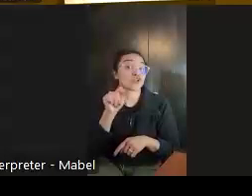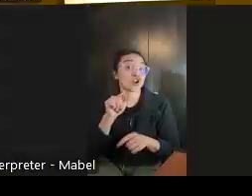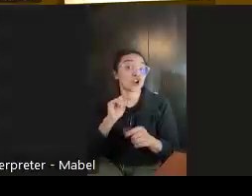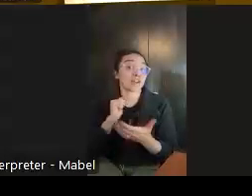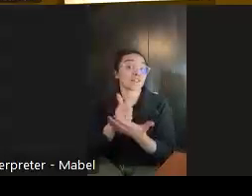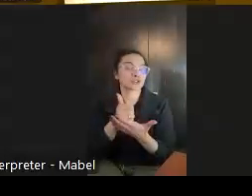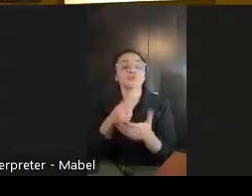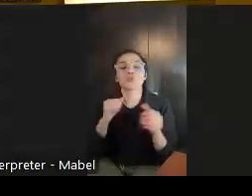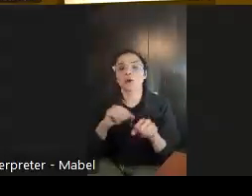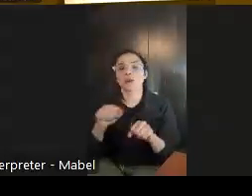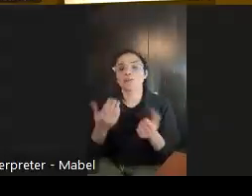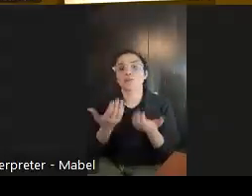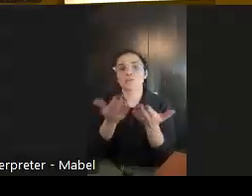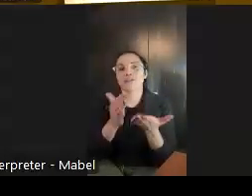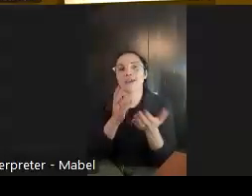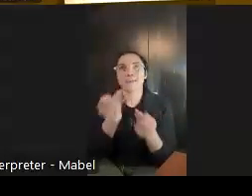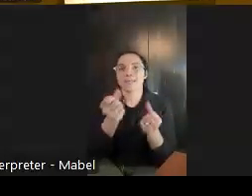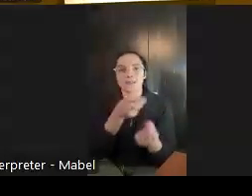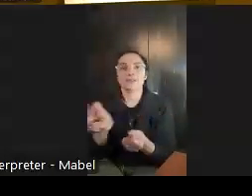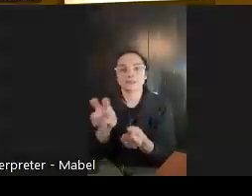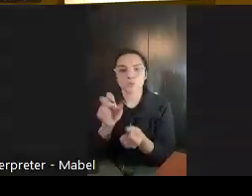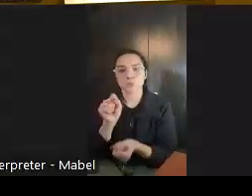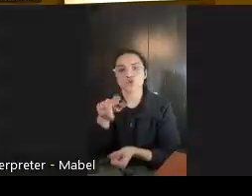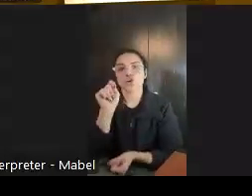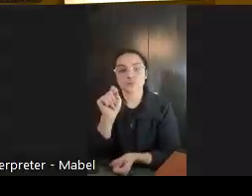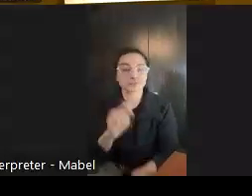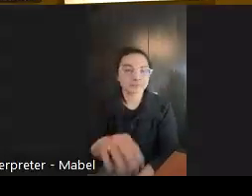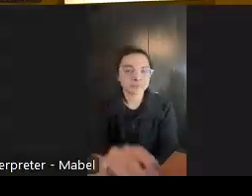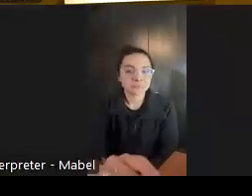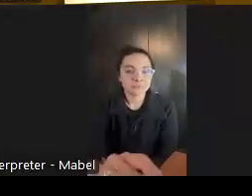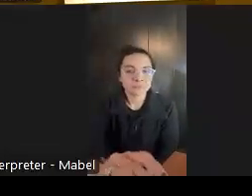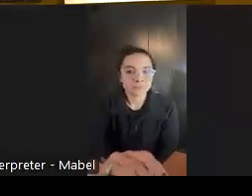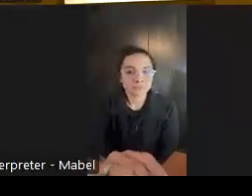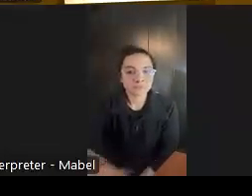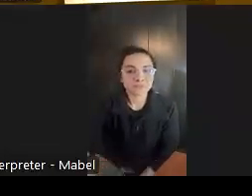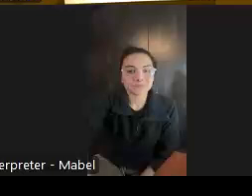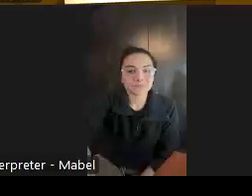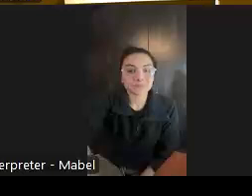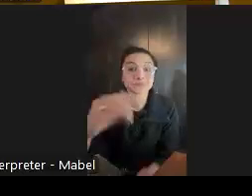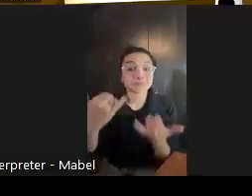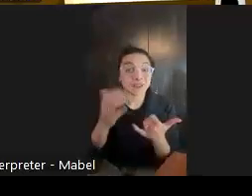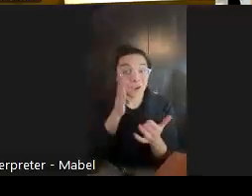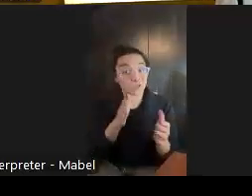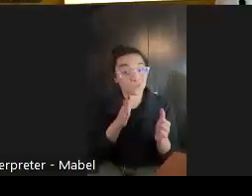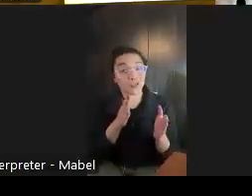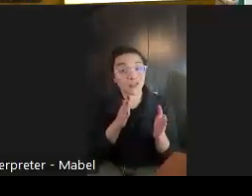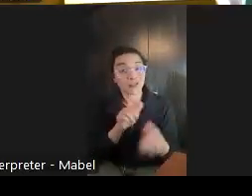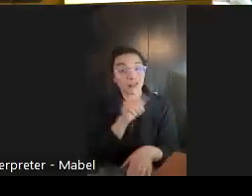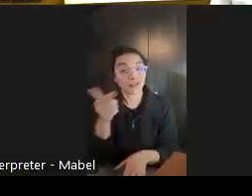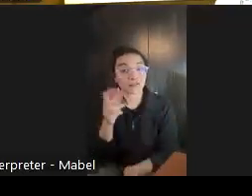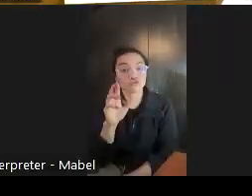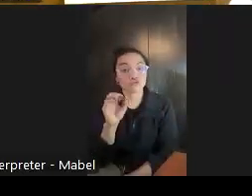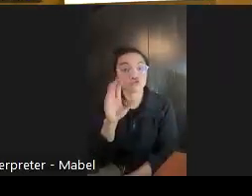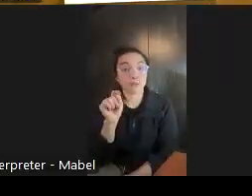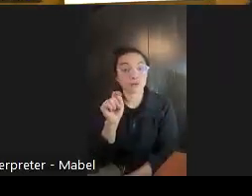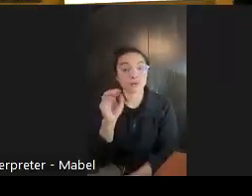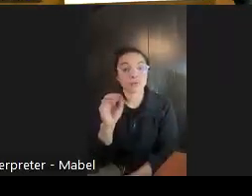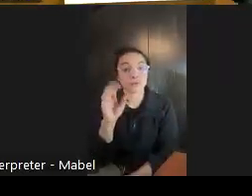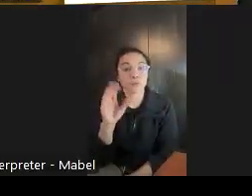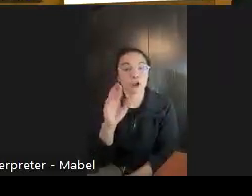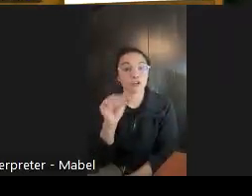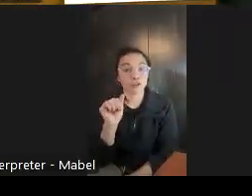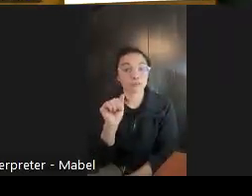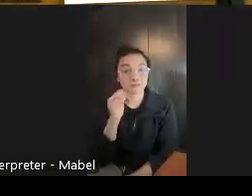well and I'm gonna pass it over to Dr Robert abar